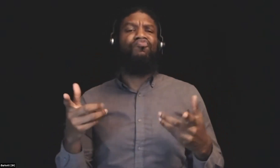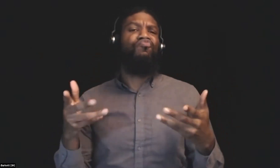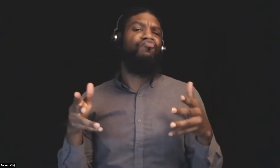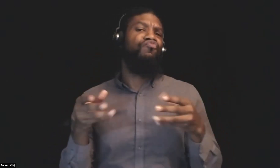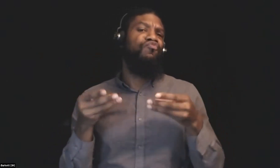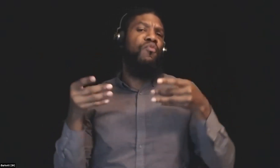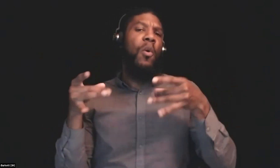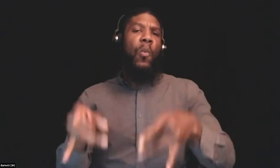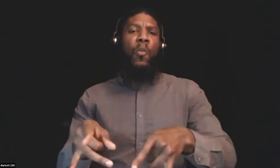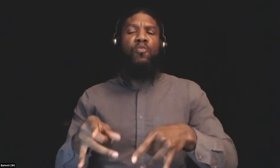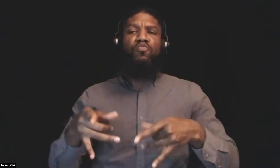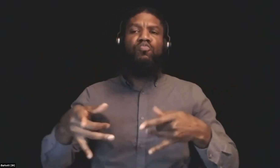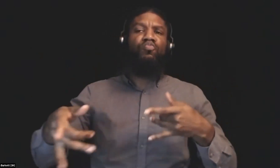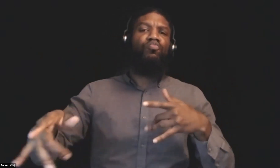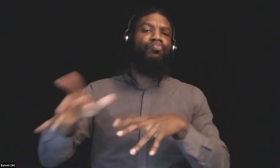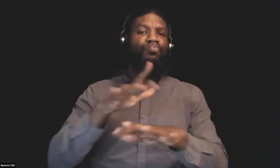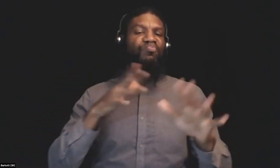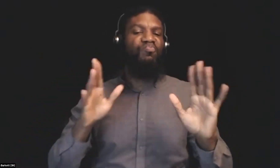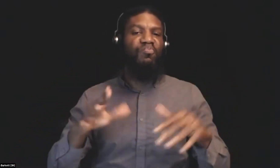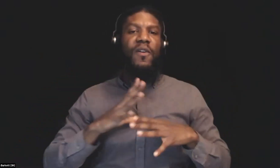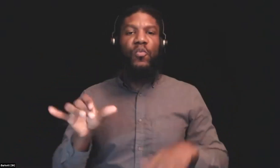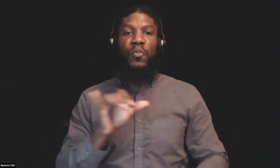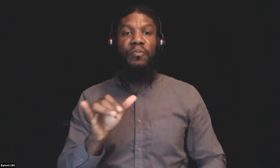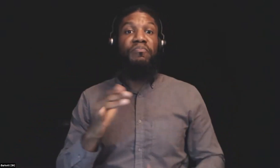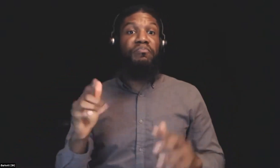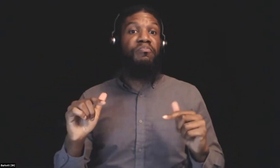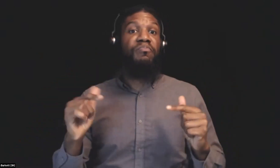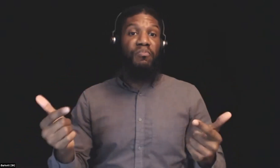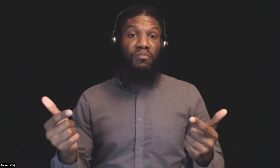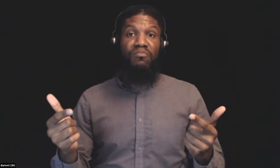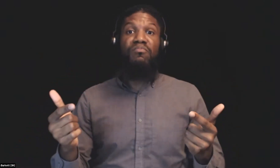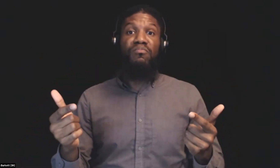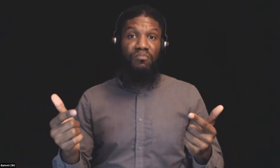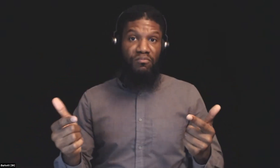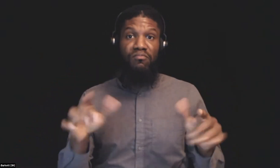with that i'll open the floor and let you all kind of speak and then we'll go from there.